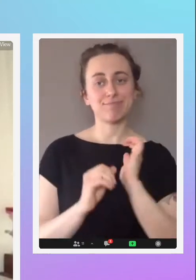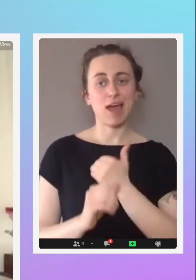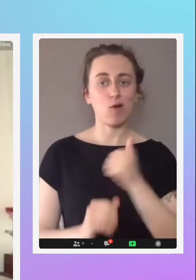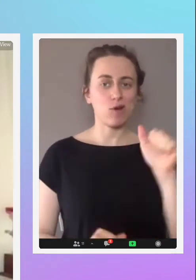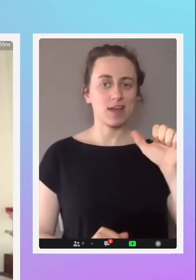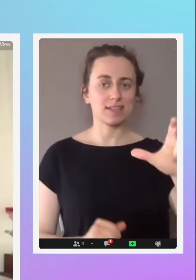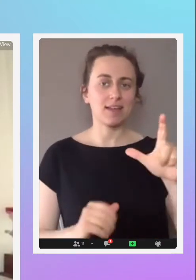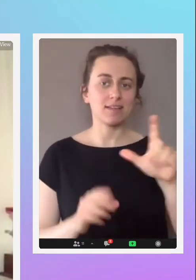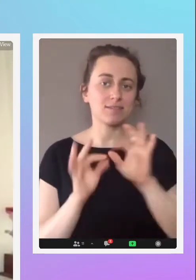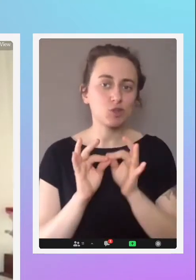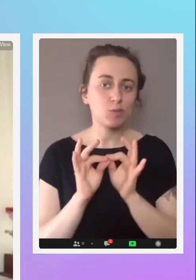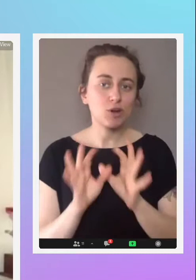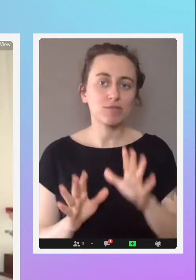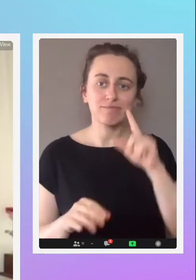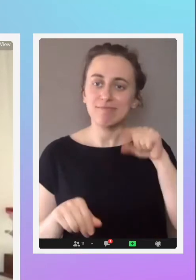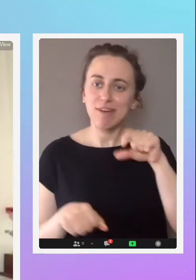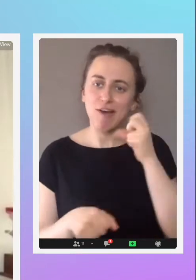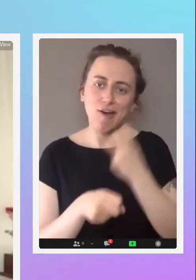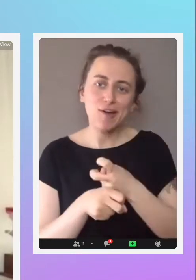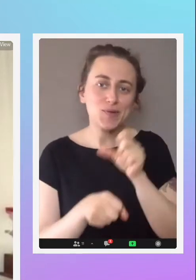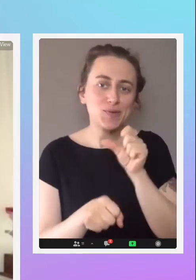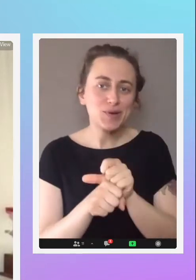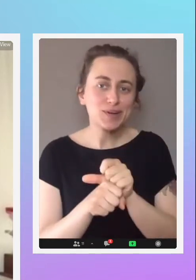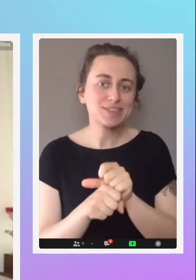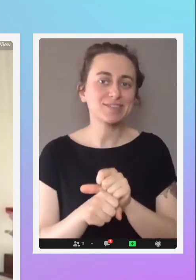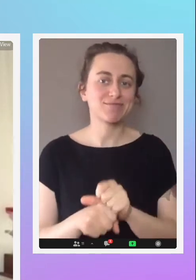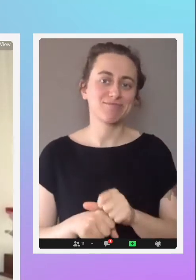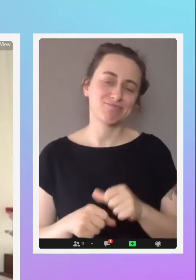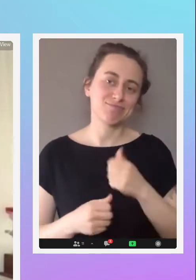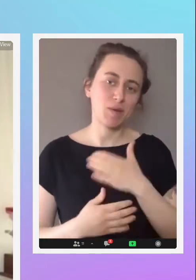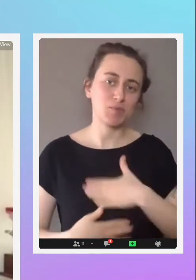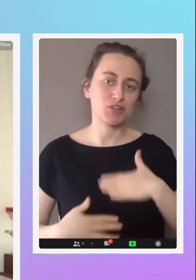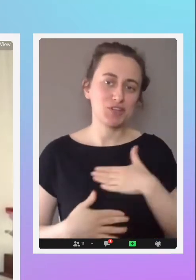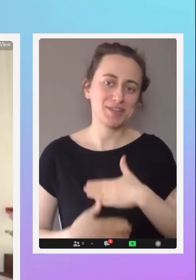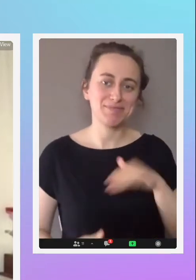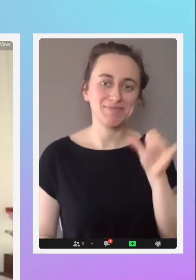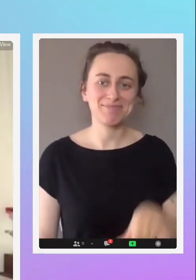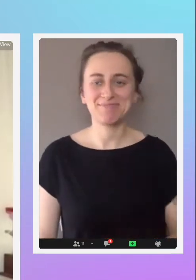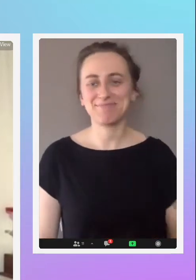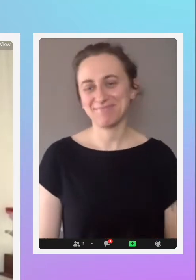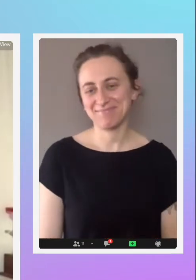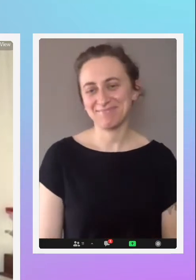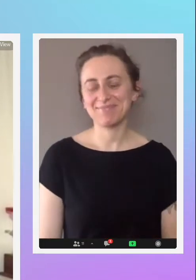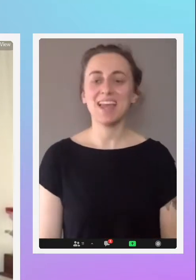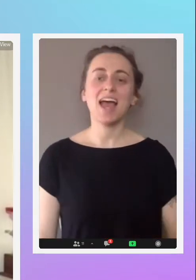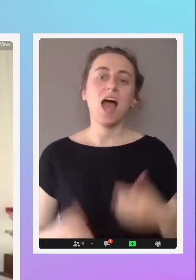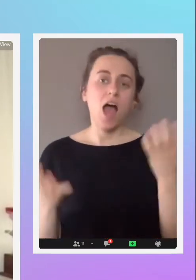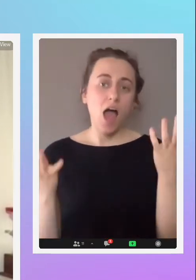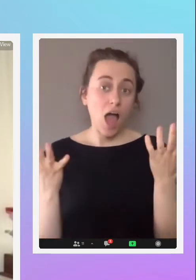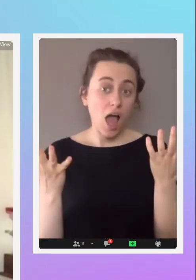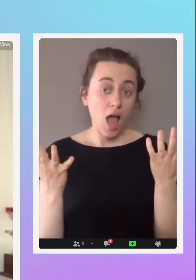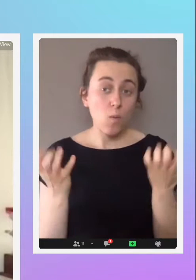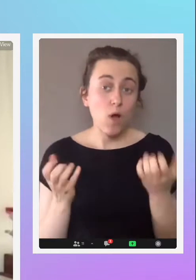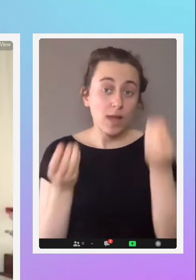Now this is hard work and it's very much appreciated. I also wanna tell you how much respect I have